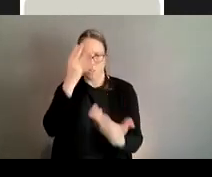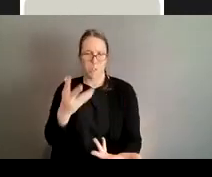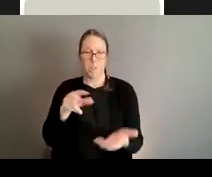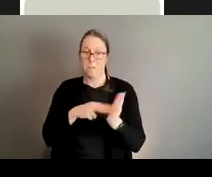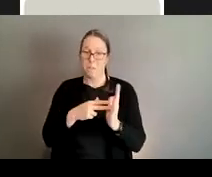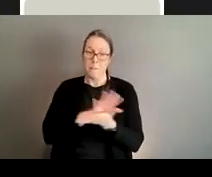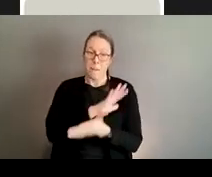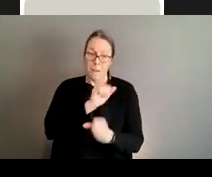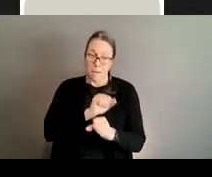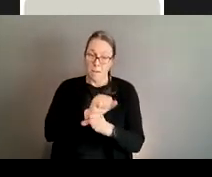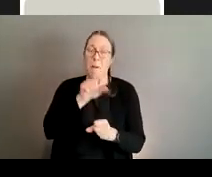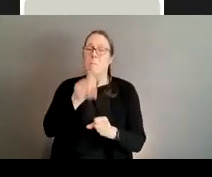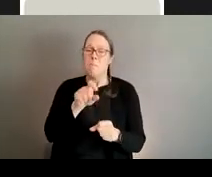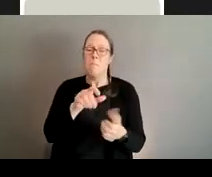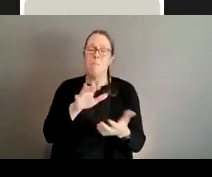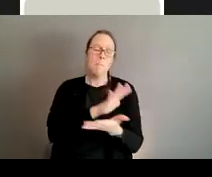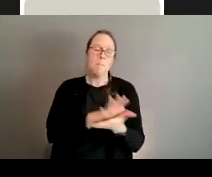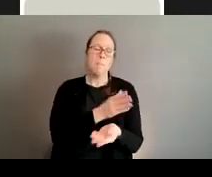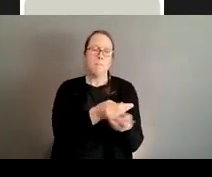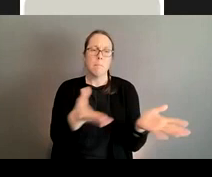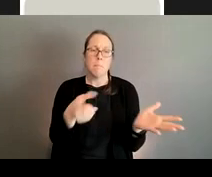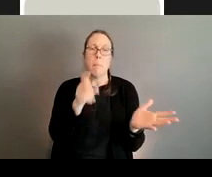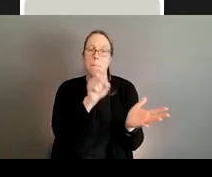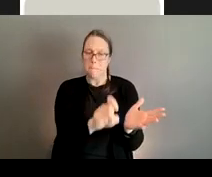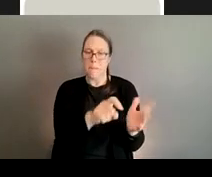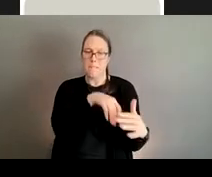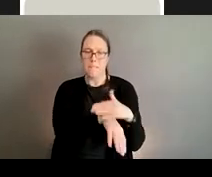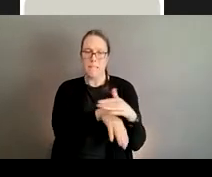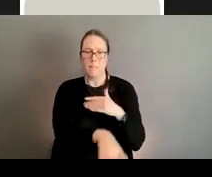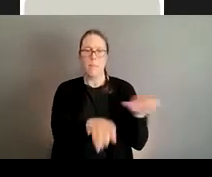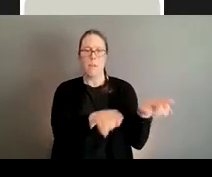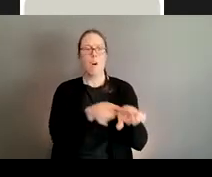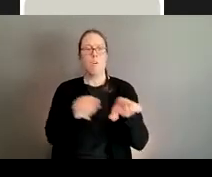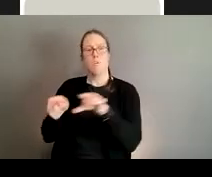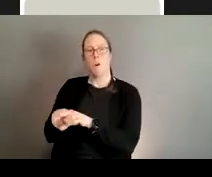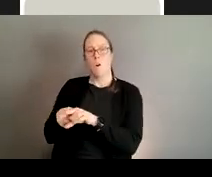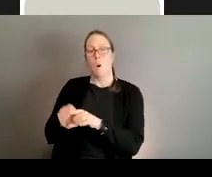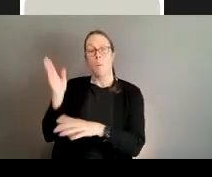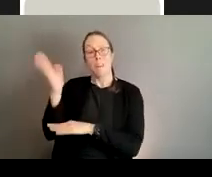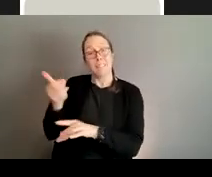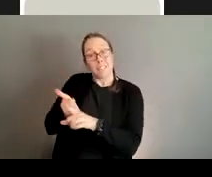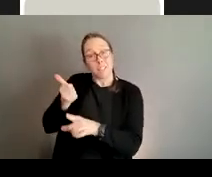be accessible and the presentation itself is accessibleable. That does not include things